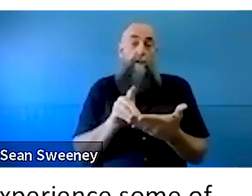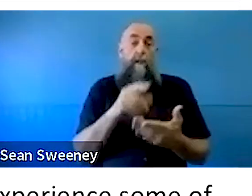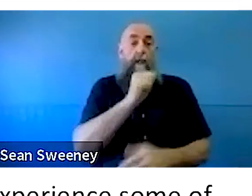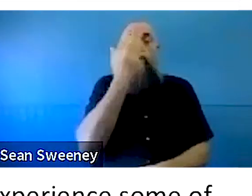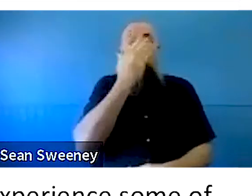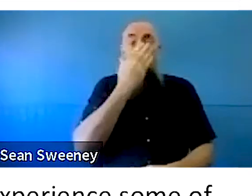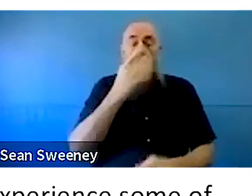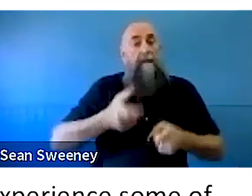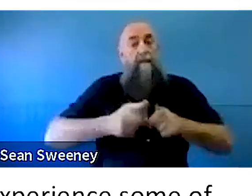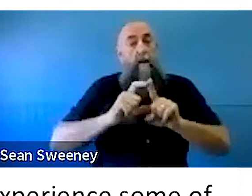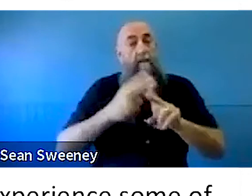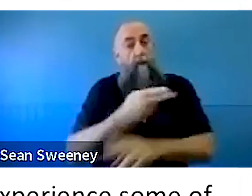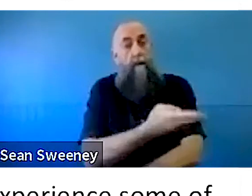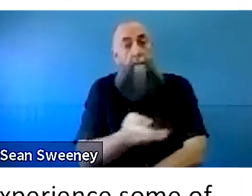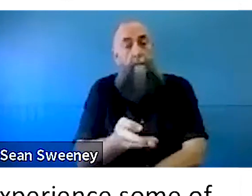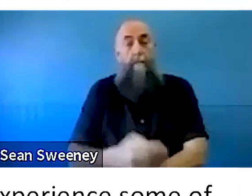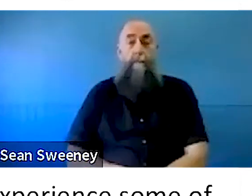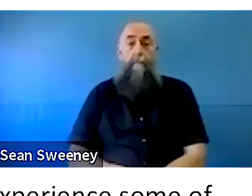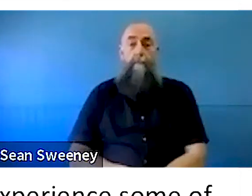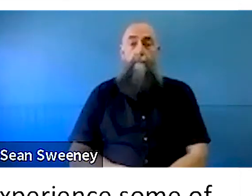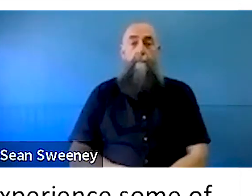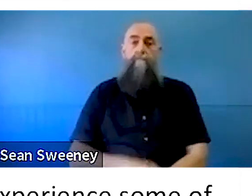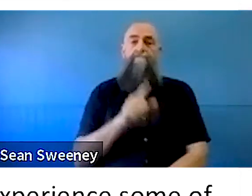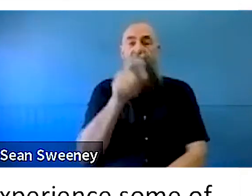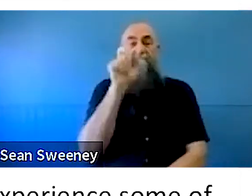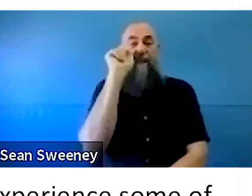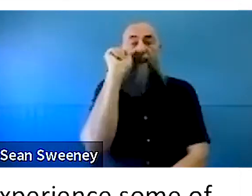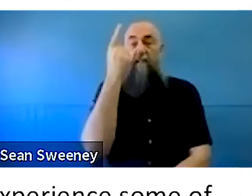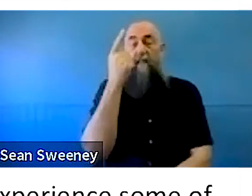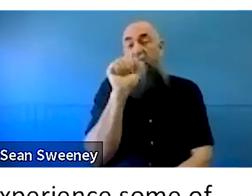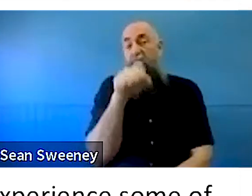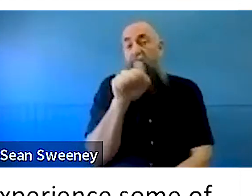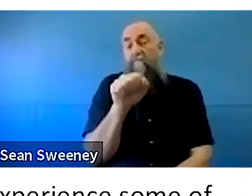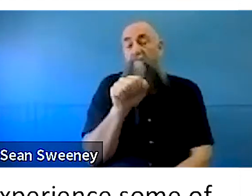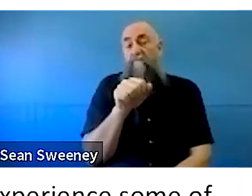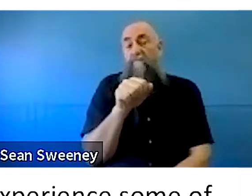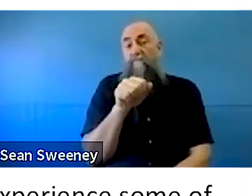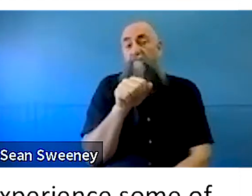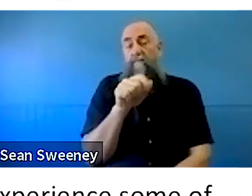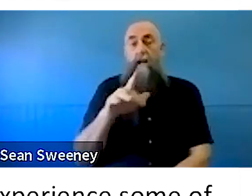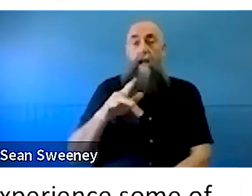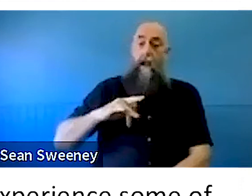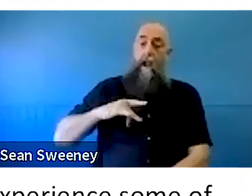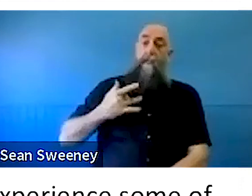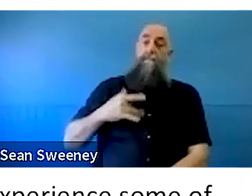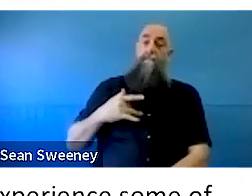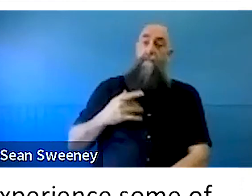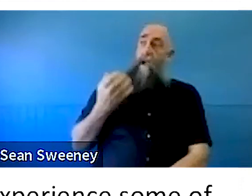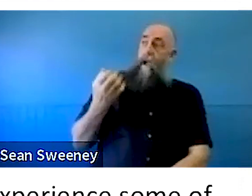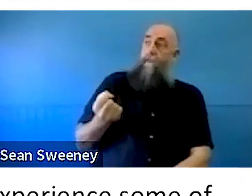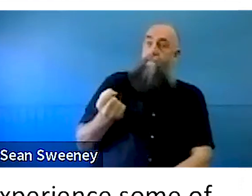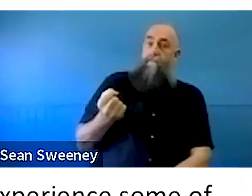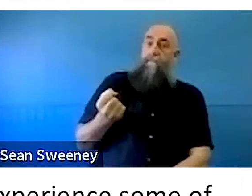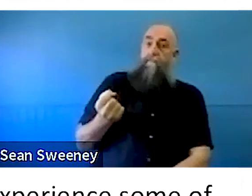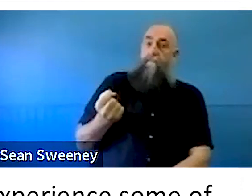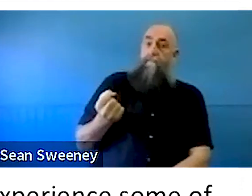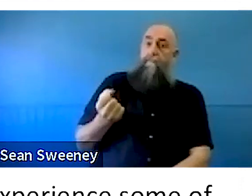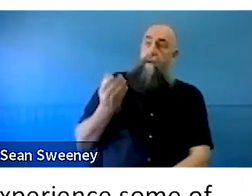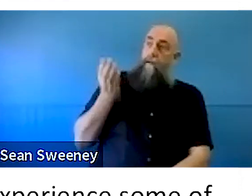You can understand that living without disability while being